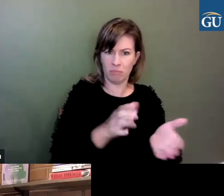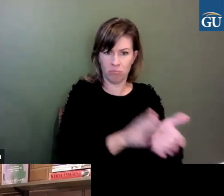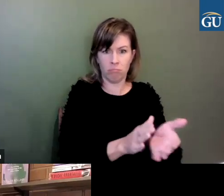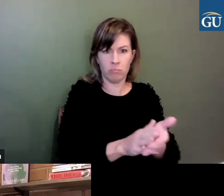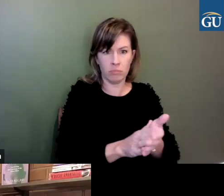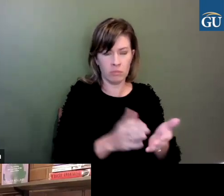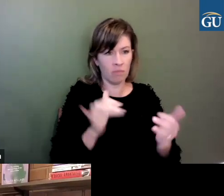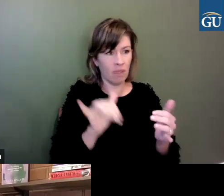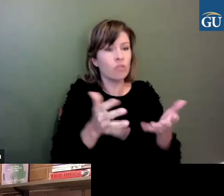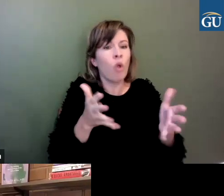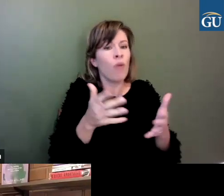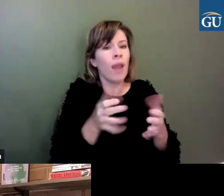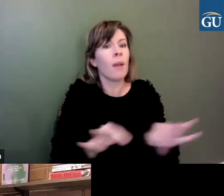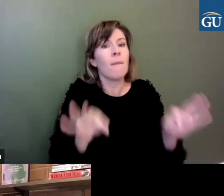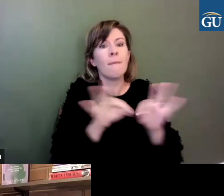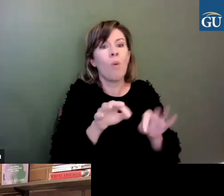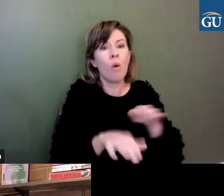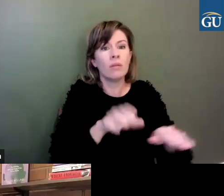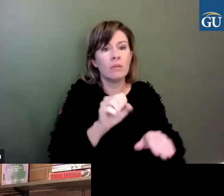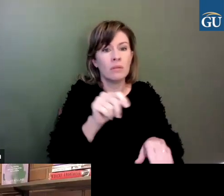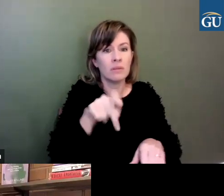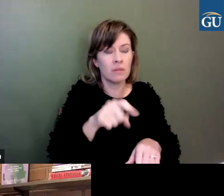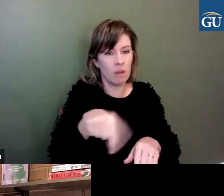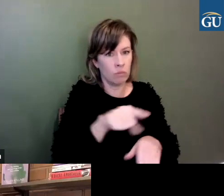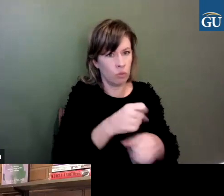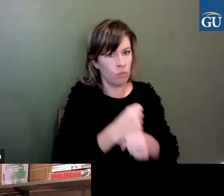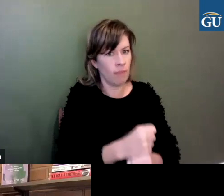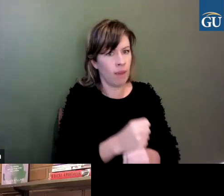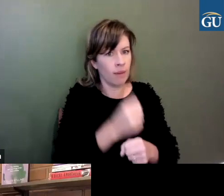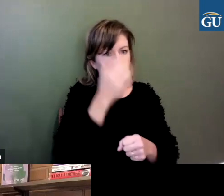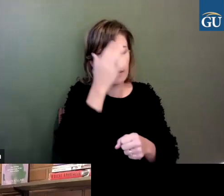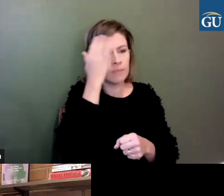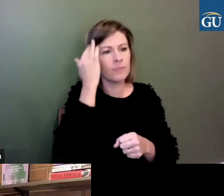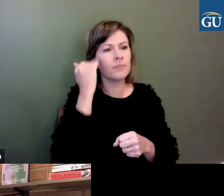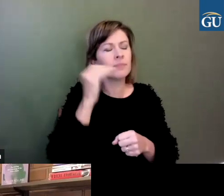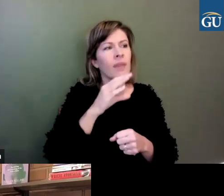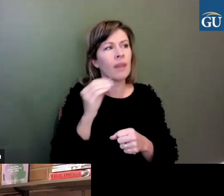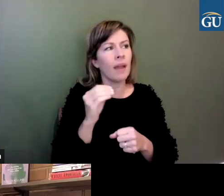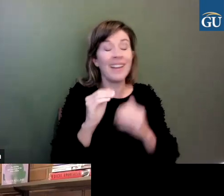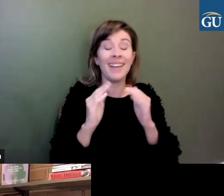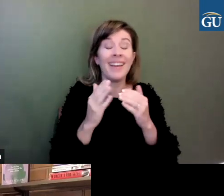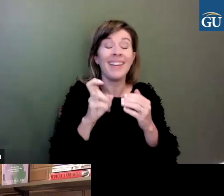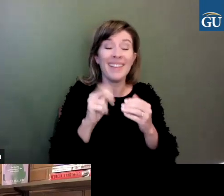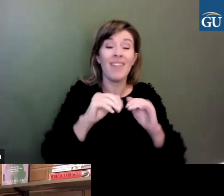some important steps that you' re making, and that even the way you're saying them, it's like we do this,